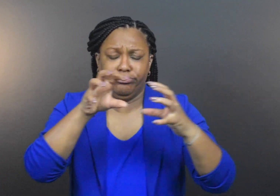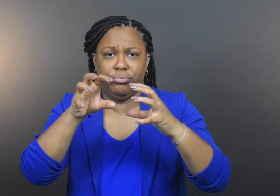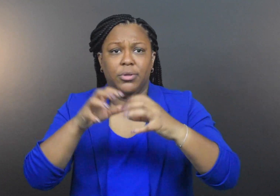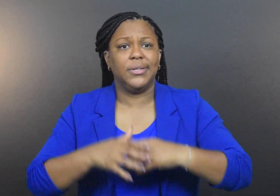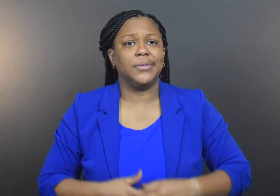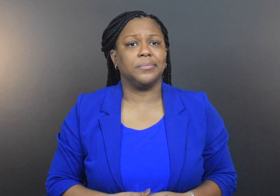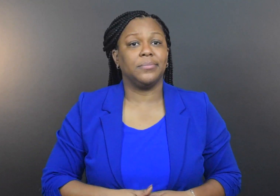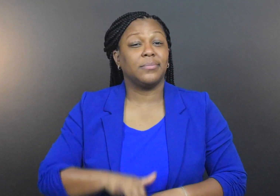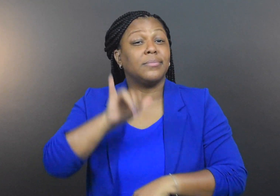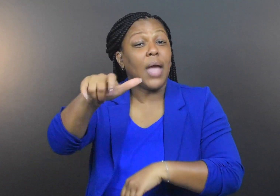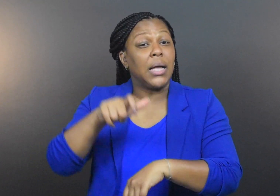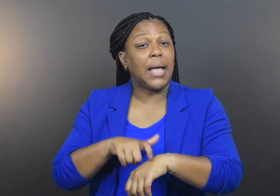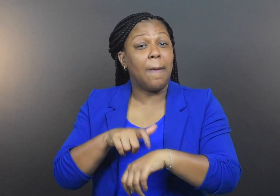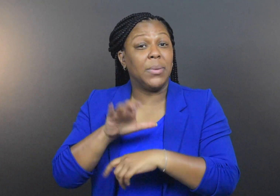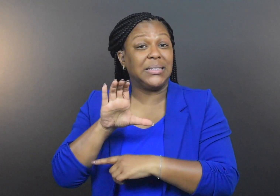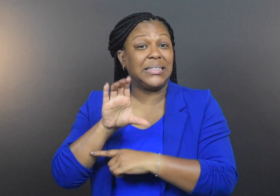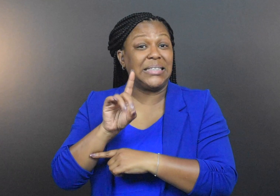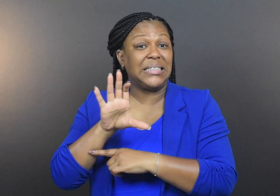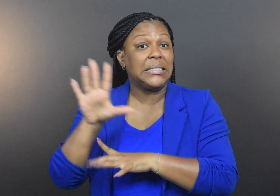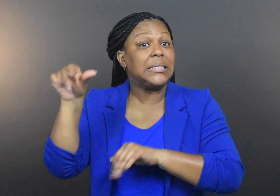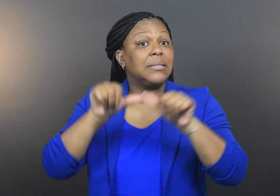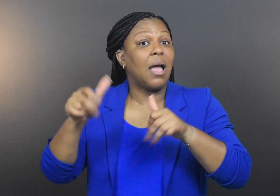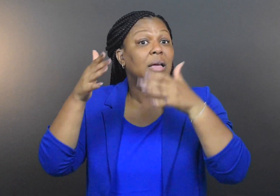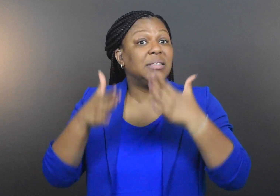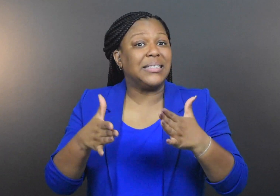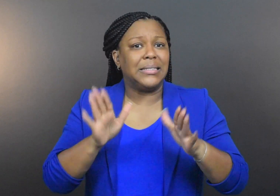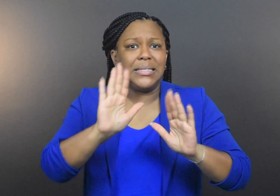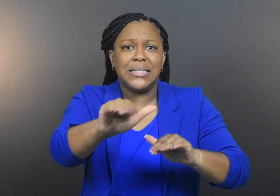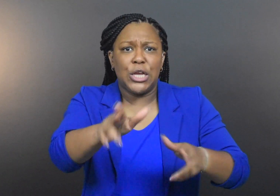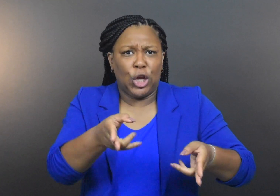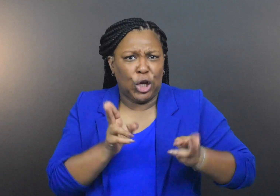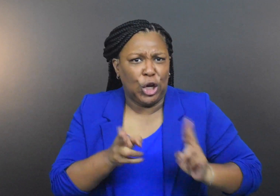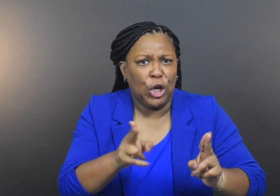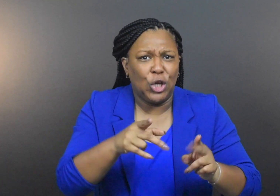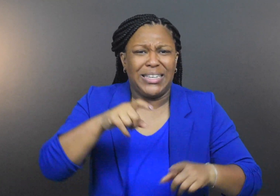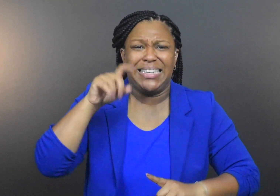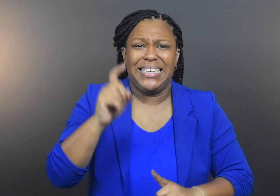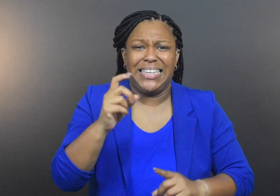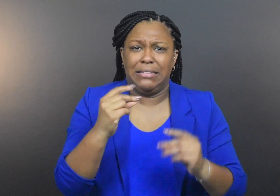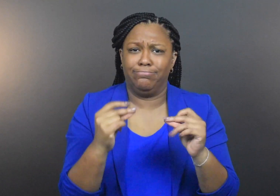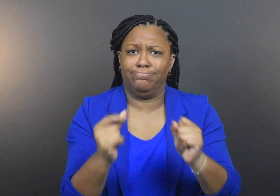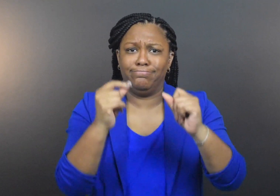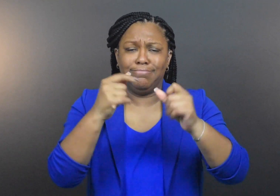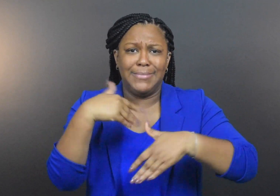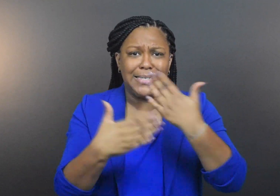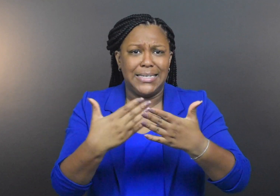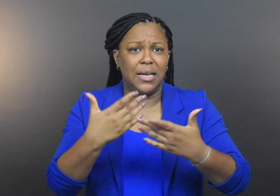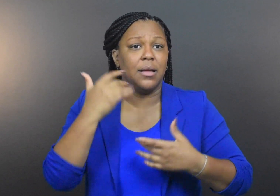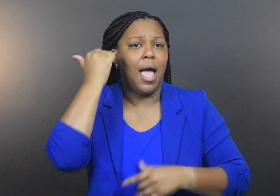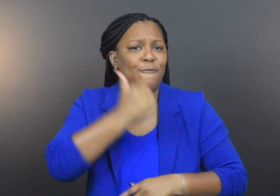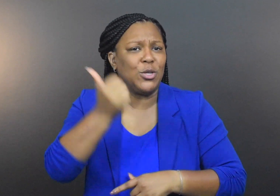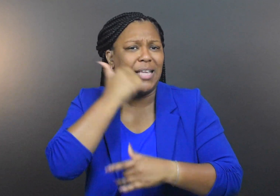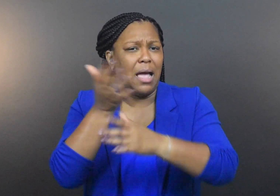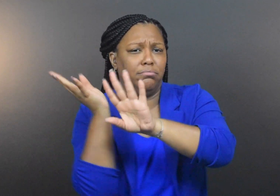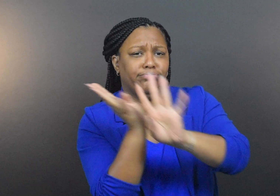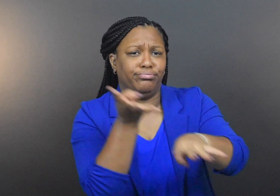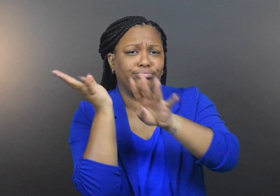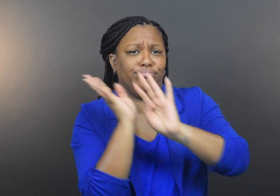At the same time, CDC scientists urgently needed a robust stream of daily data to